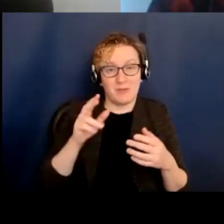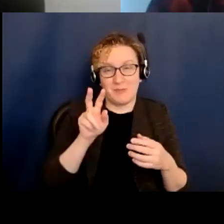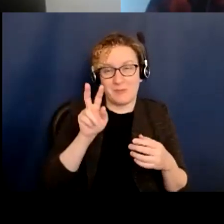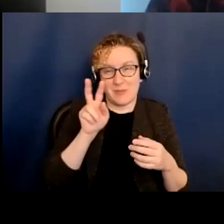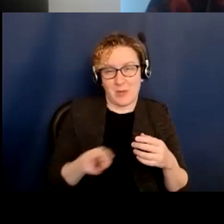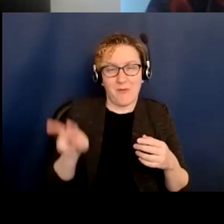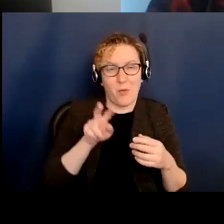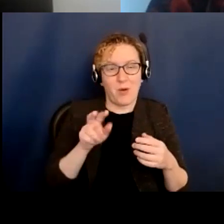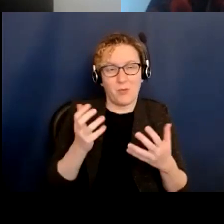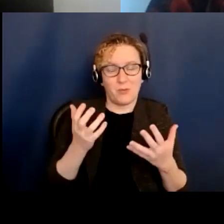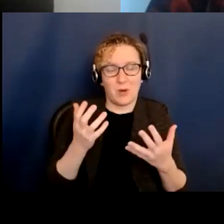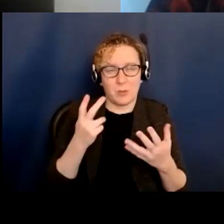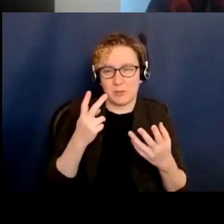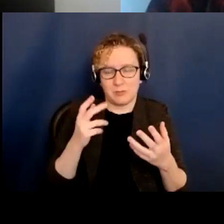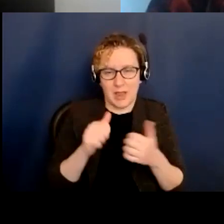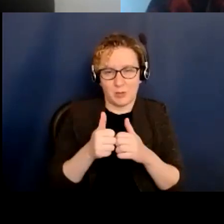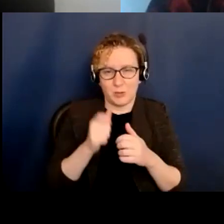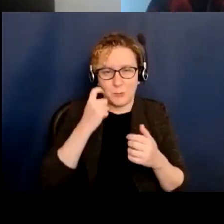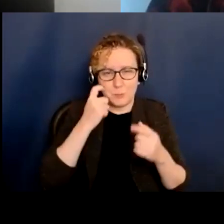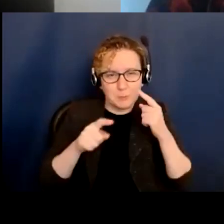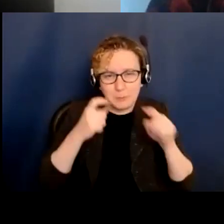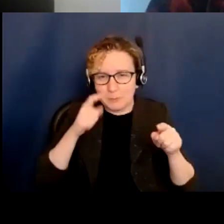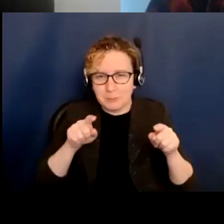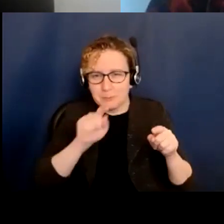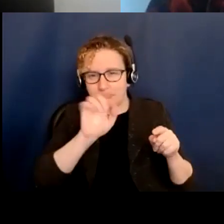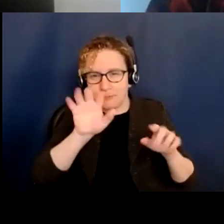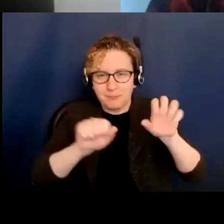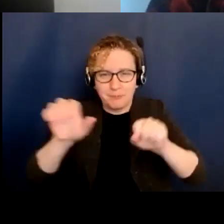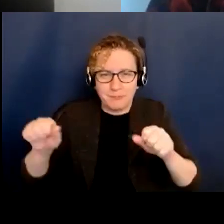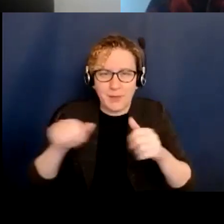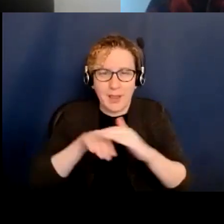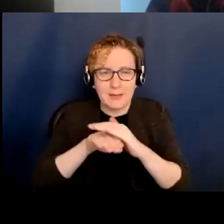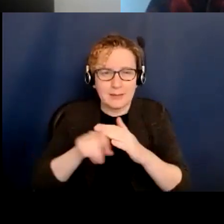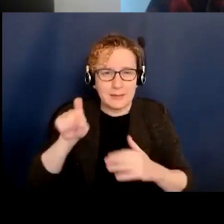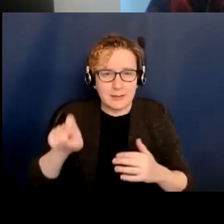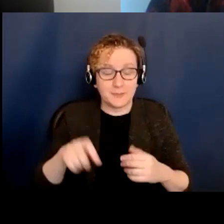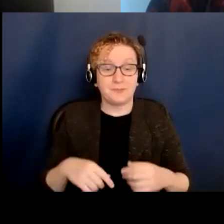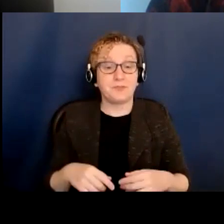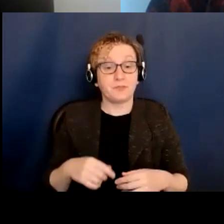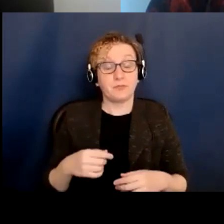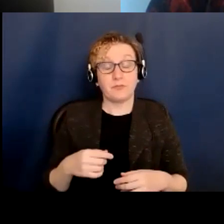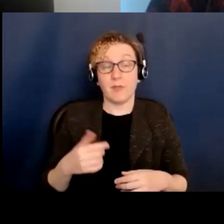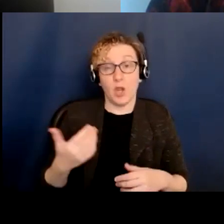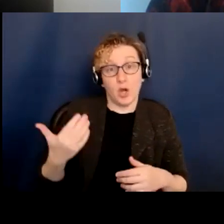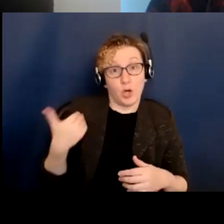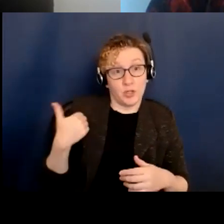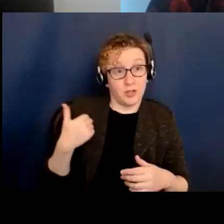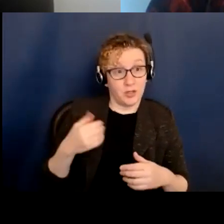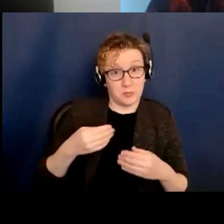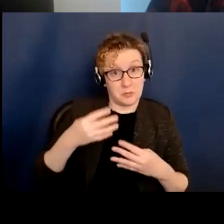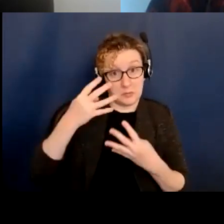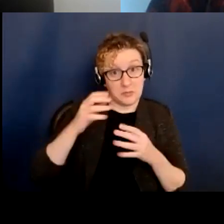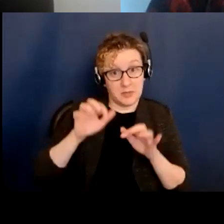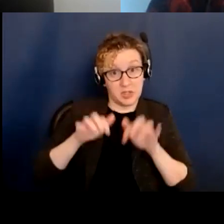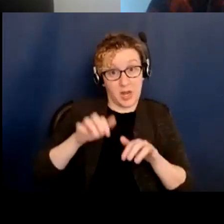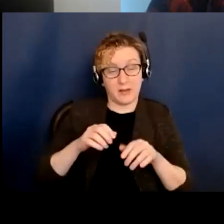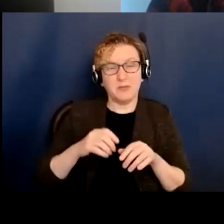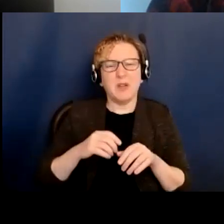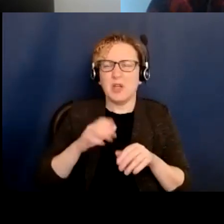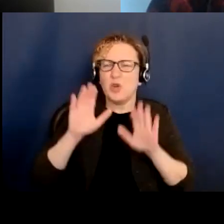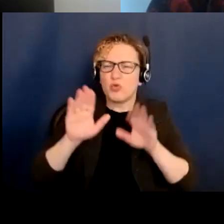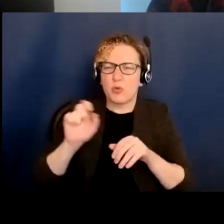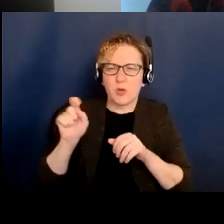We had a great question earlier for Erika about the, broadly speaking, the $10,000 that